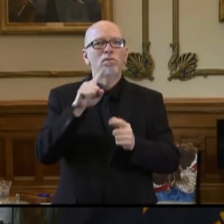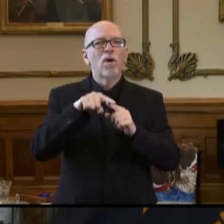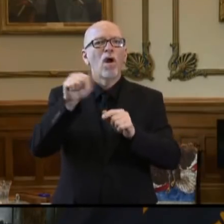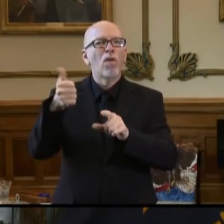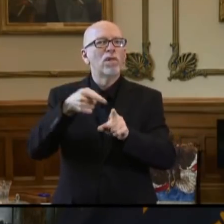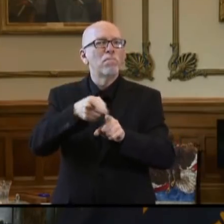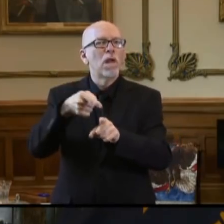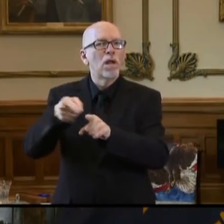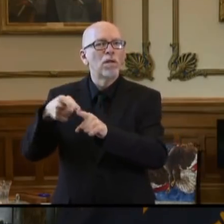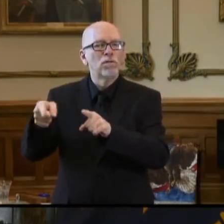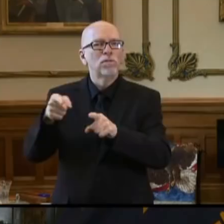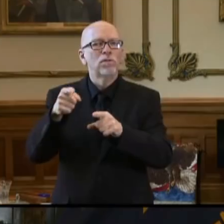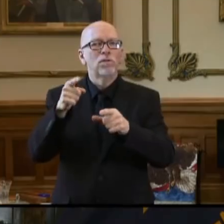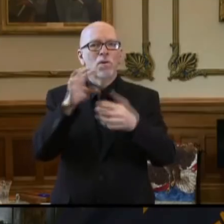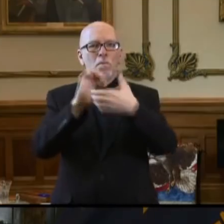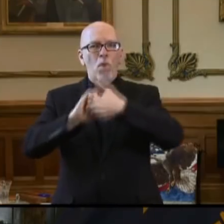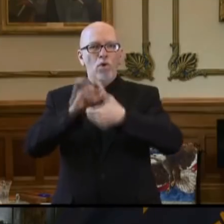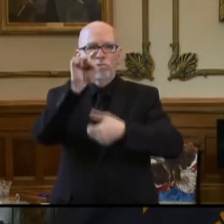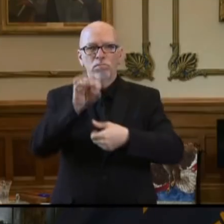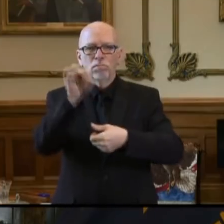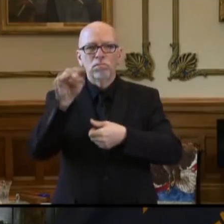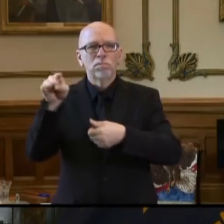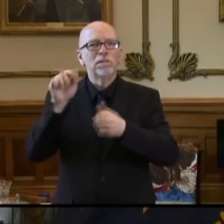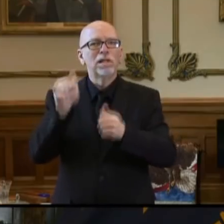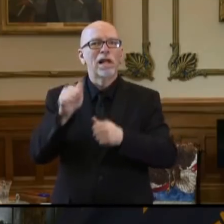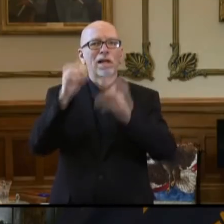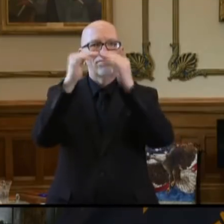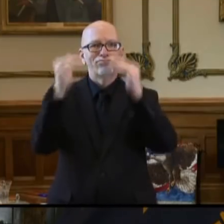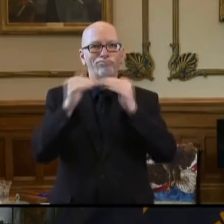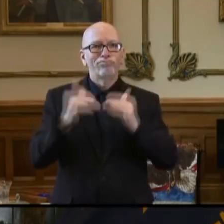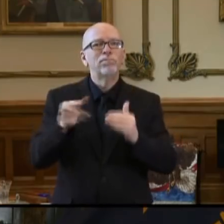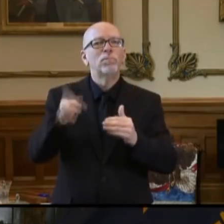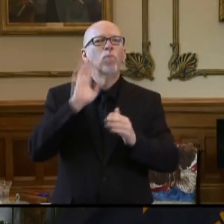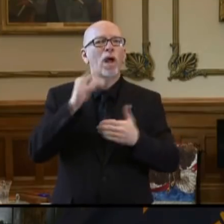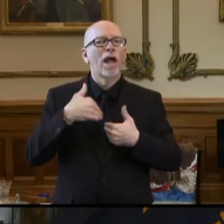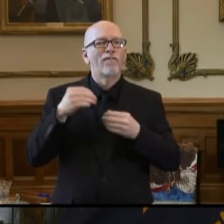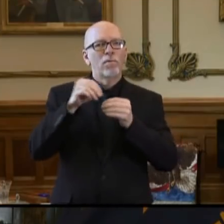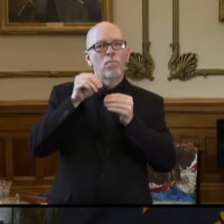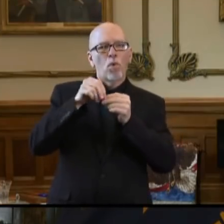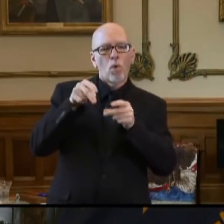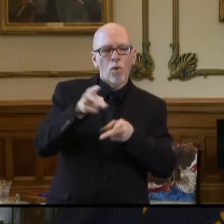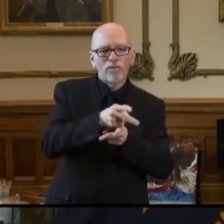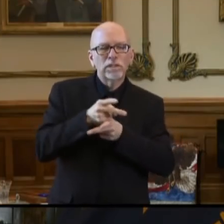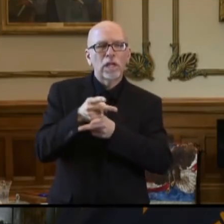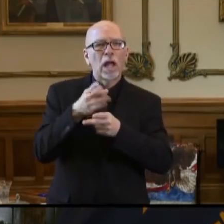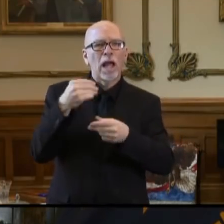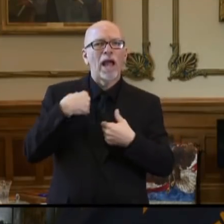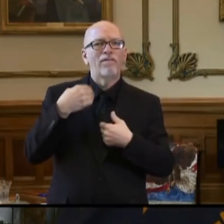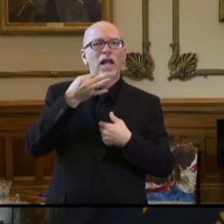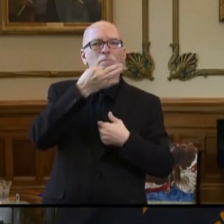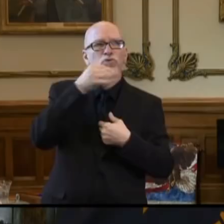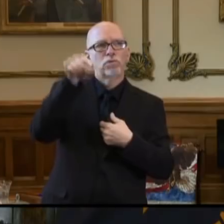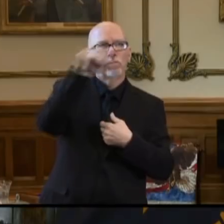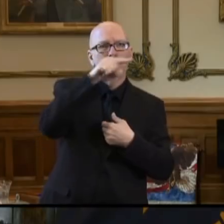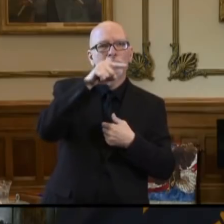FOR THE LAST FIVE, 10, 20 YEARS PARTNERED WITH THOSE THAT HAVE BEEN IN OTHER SPECIALTIES AND